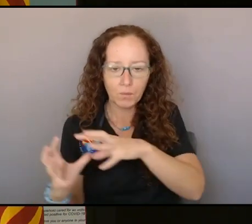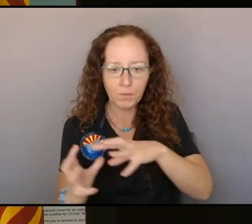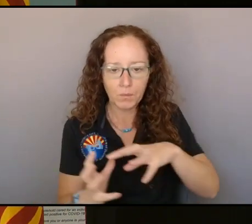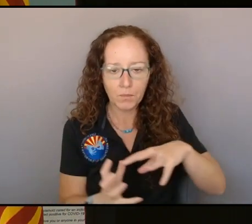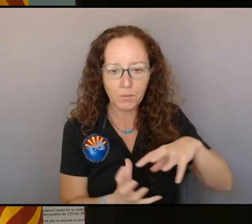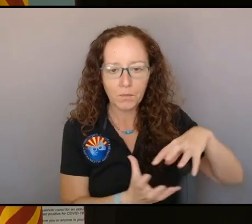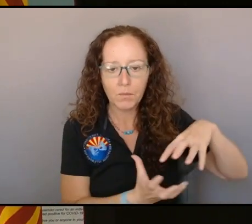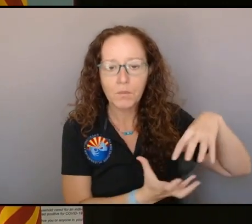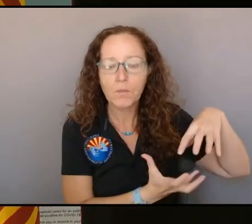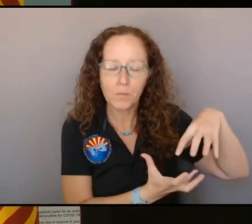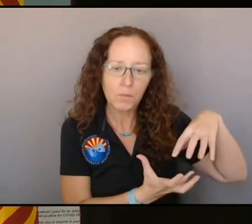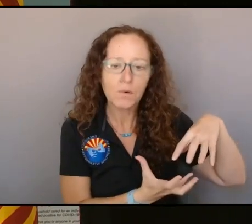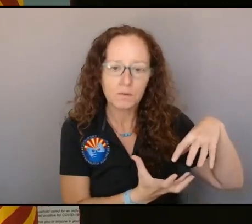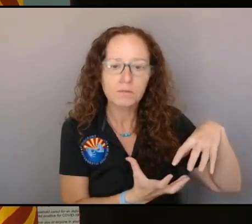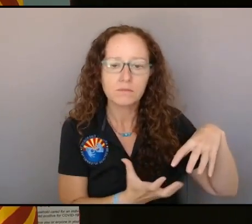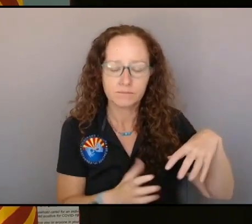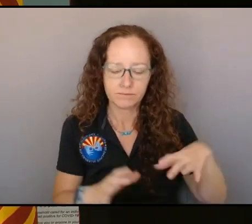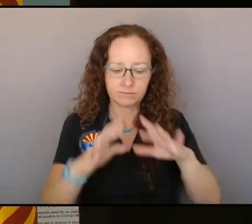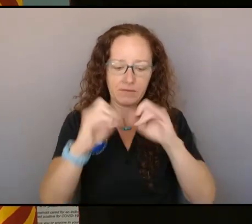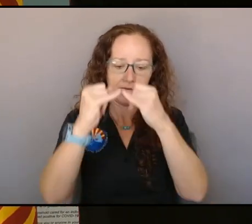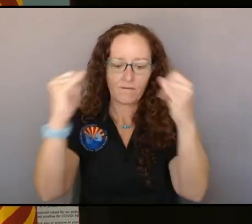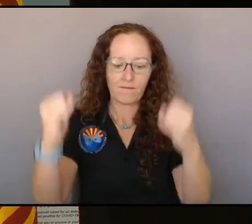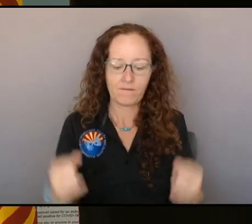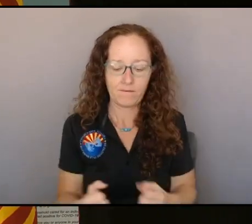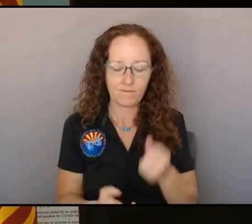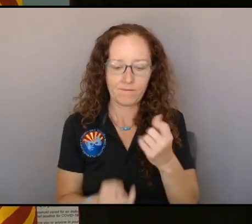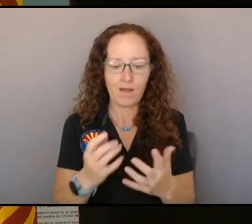fire. It kind of straddled the North Zone and the South Zone